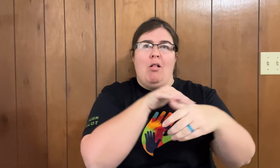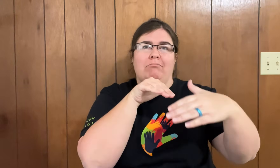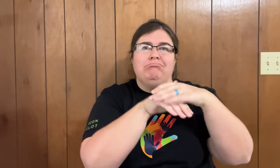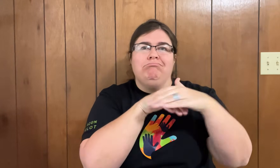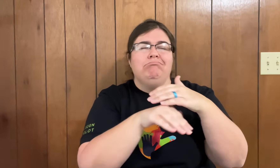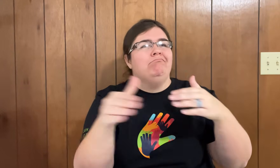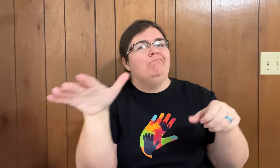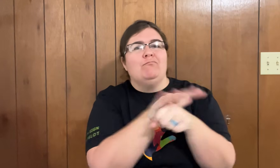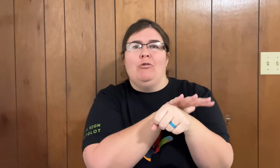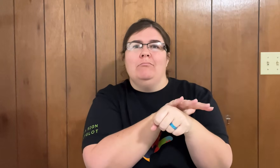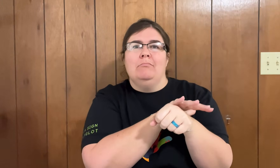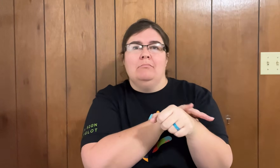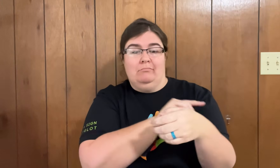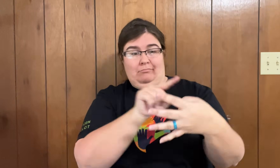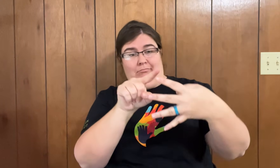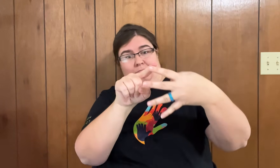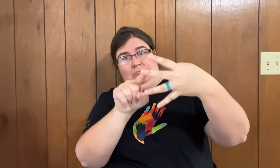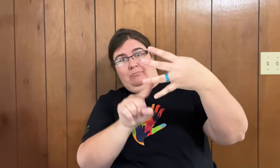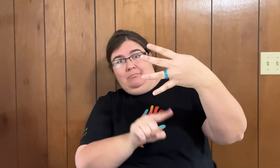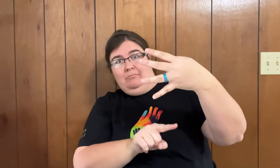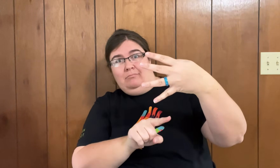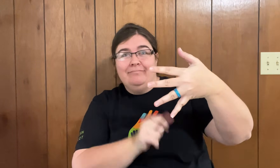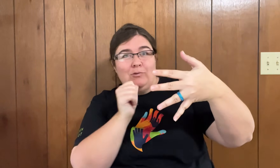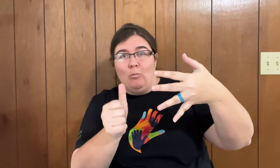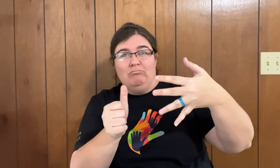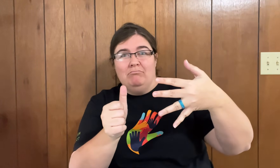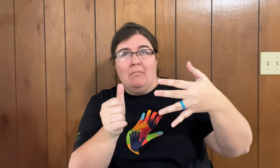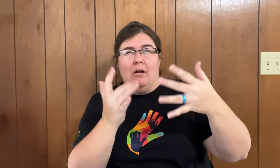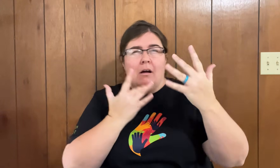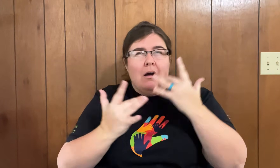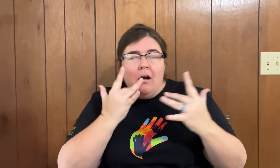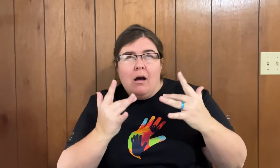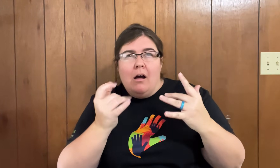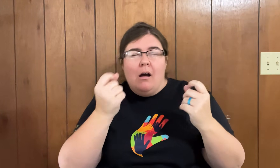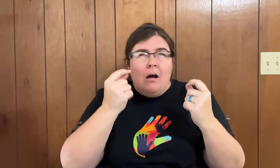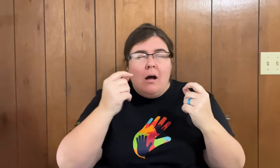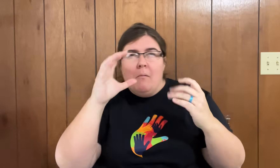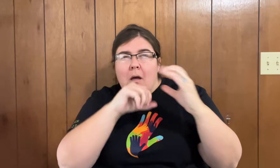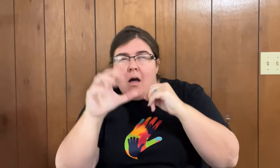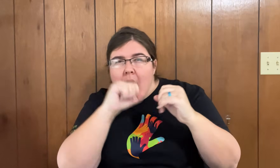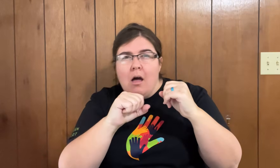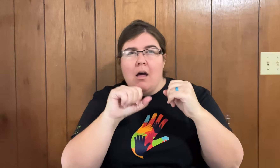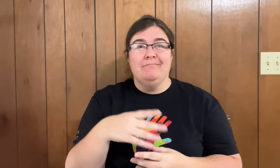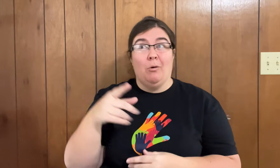they have full accessibility while the others, those who know the minority sign languages don't. They lack accessibility,